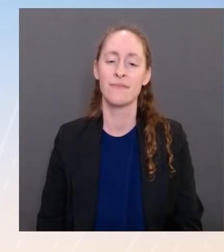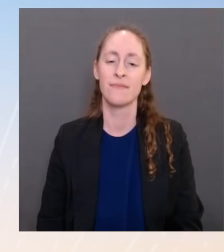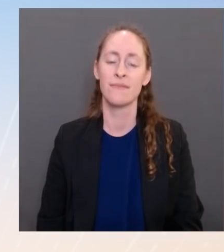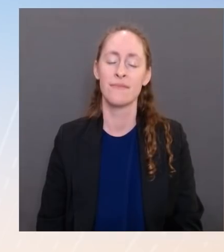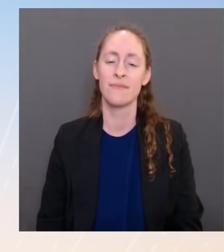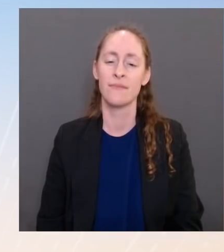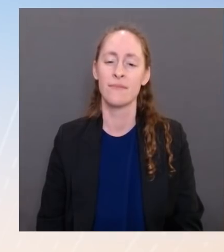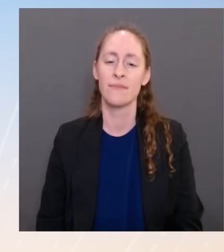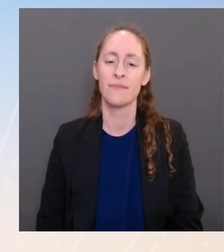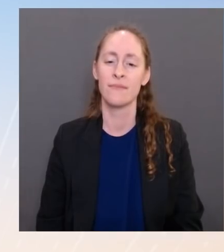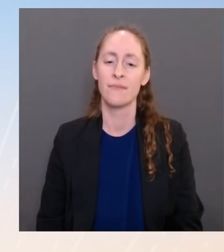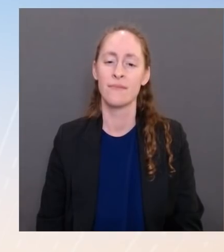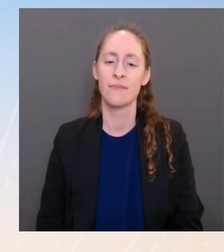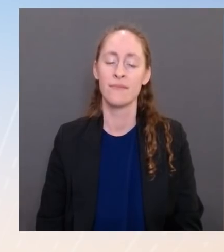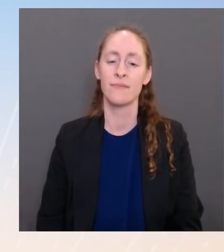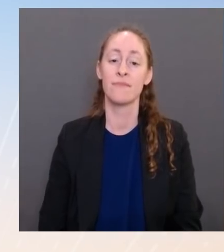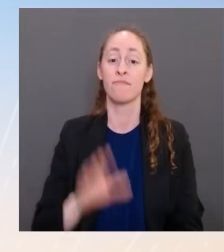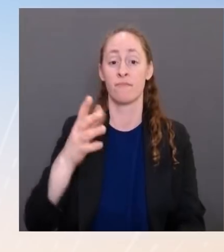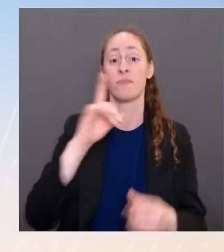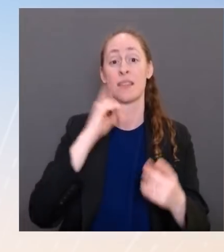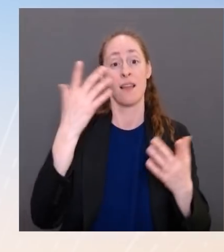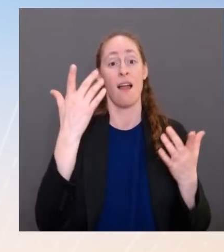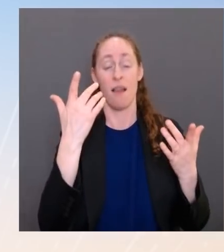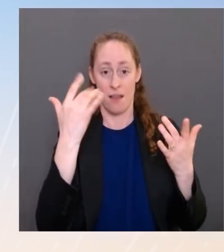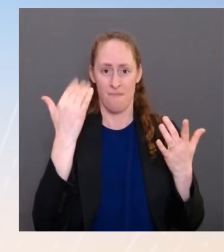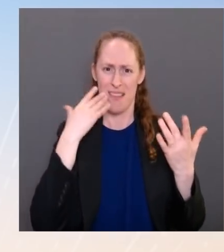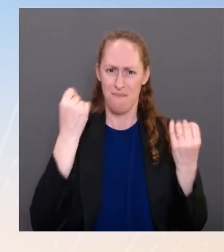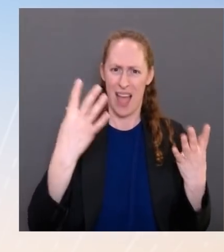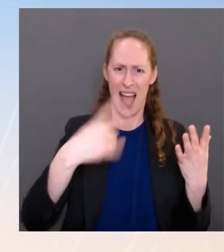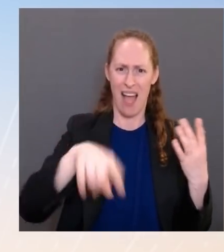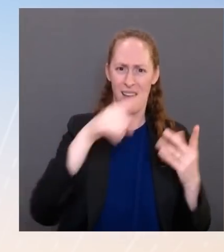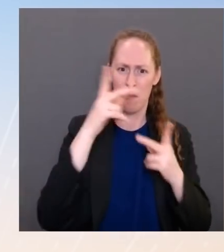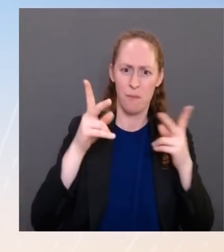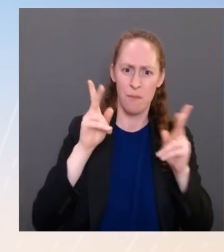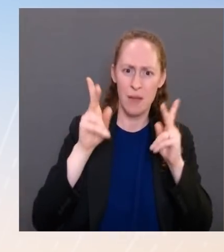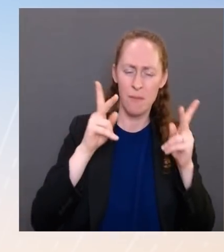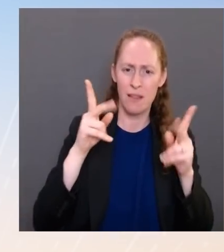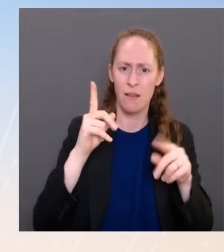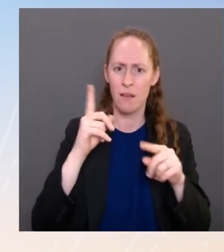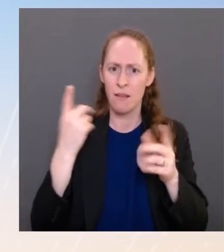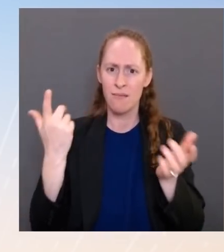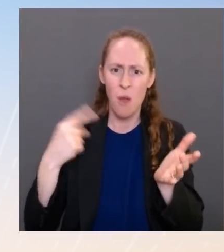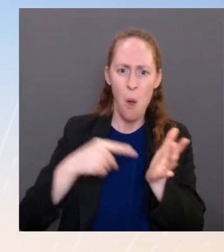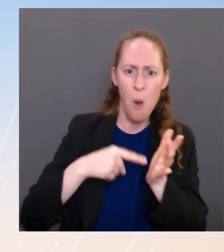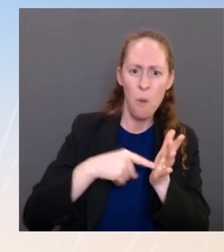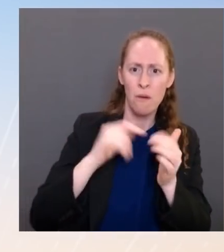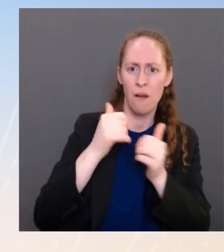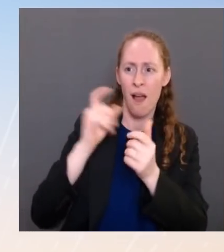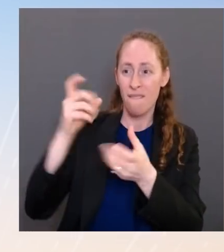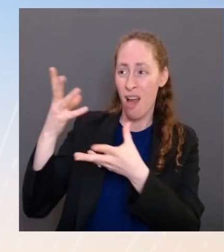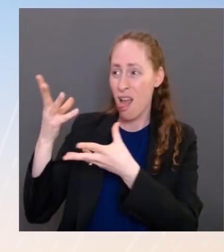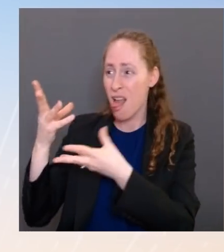as they're having higher costs in other areas, outweighs that impact. But again, I don't have a projection here